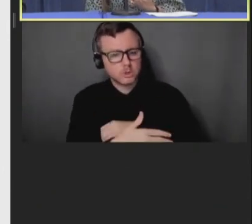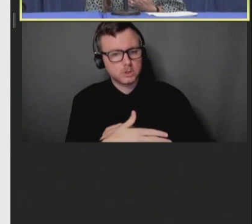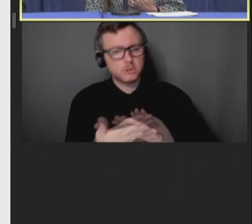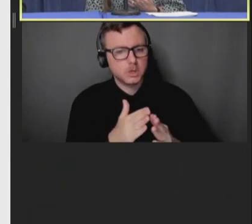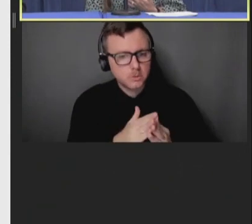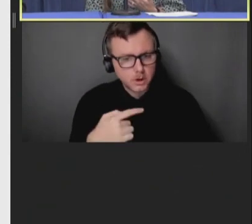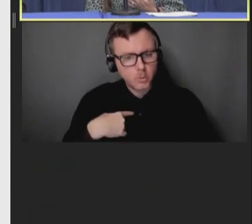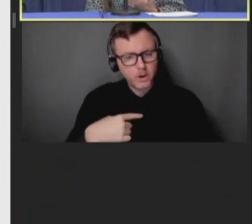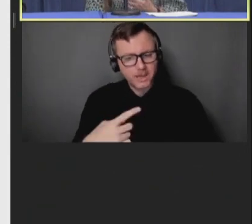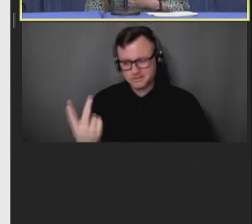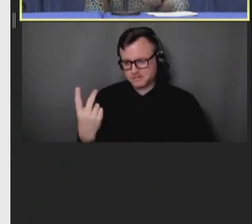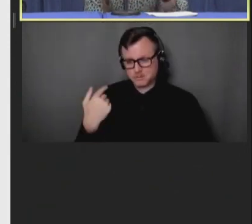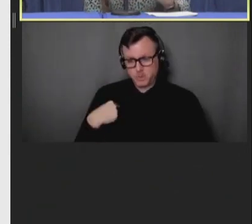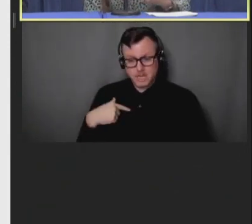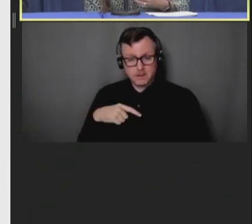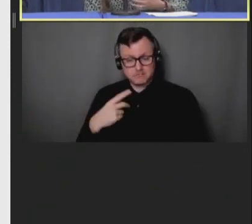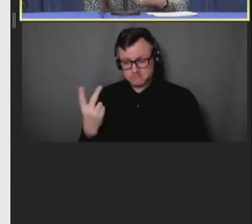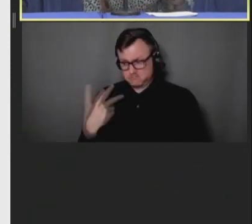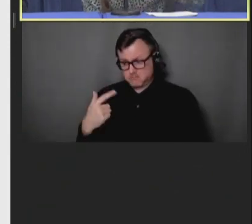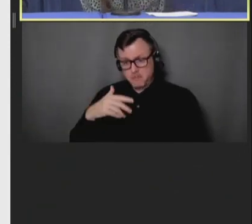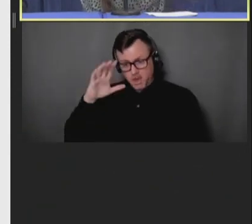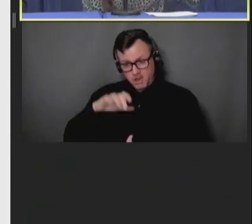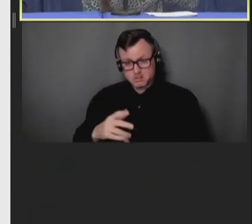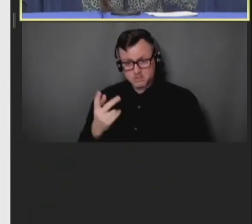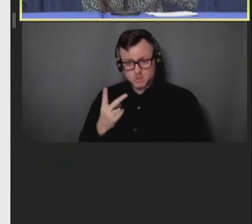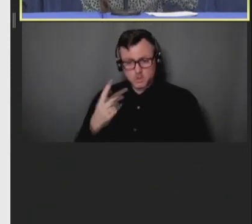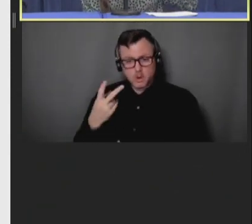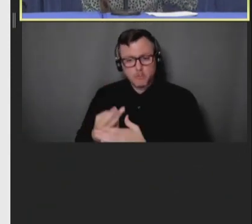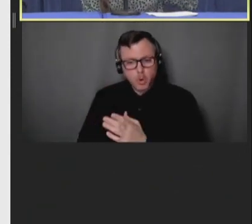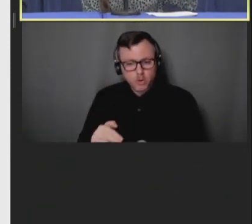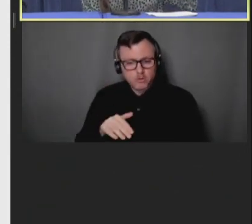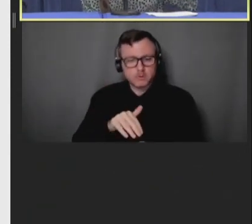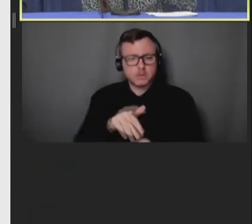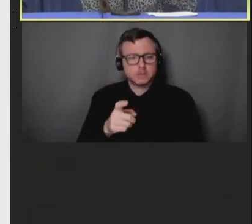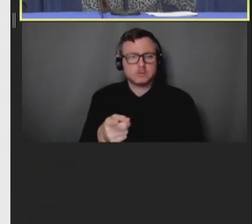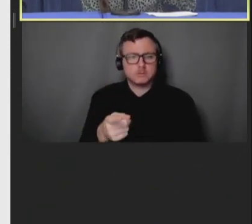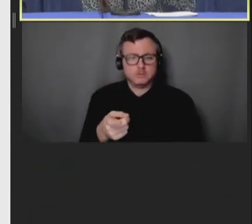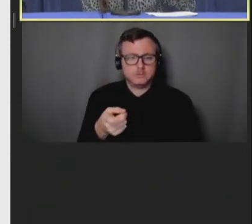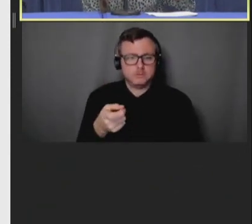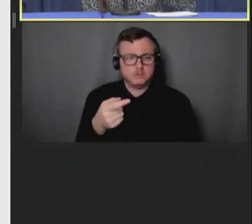of our community, as well as the partnerships that we have with a lot of the other people in our